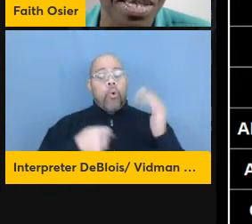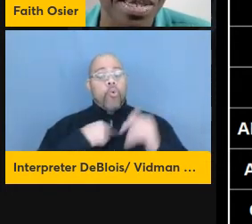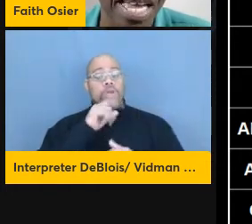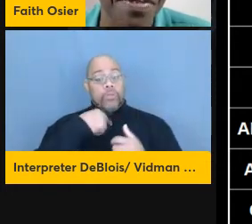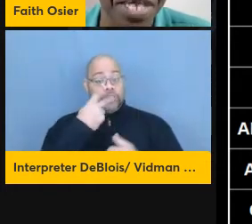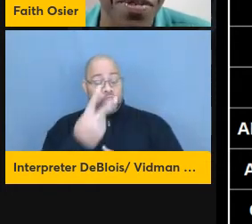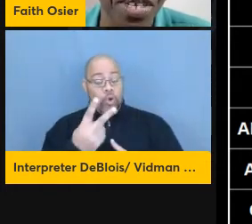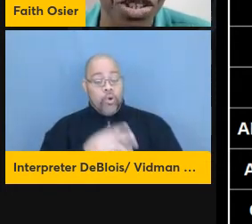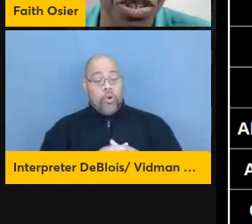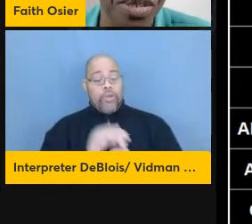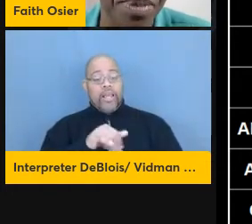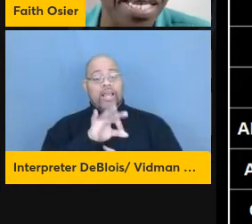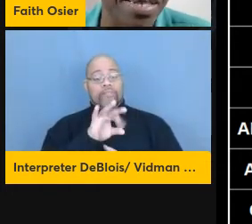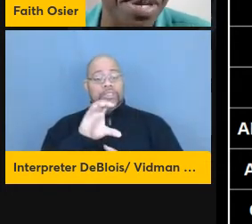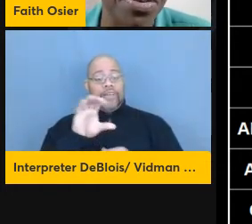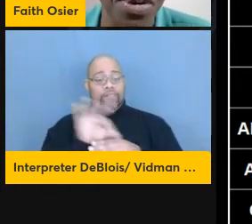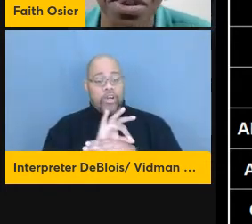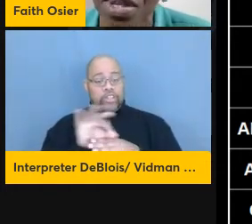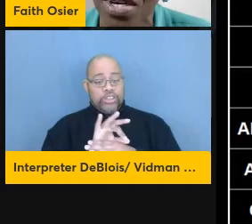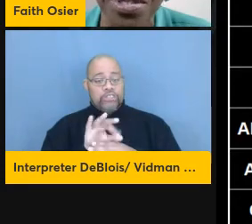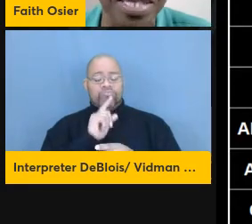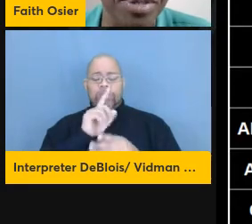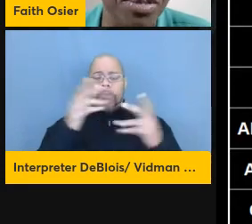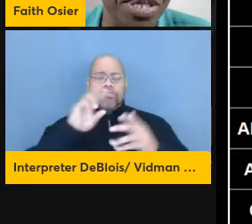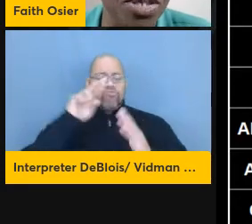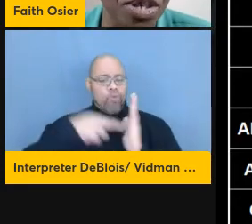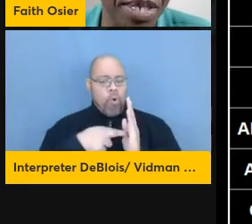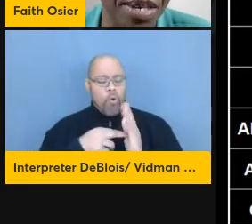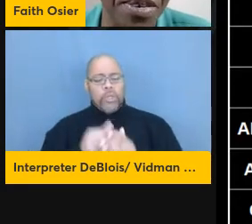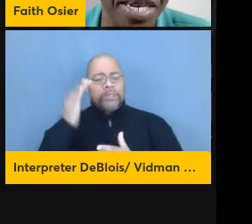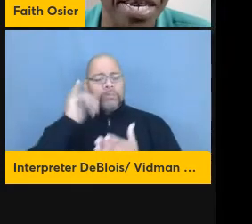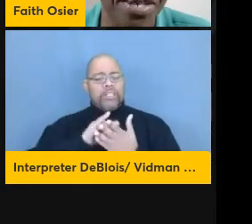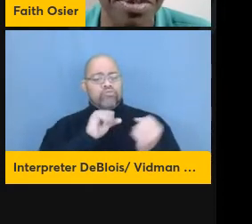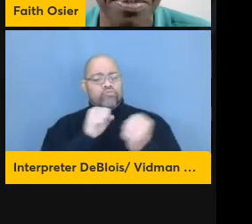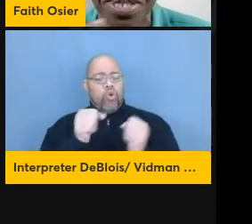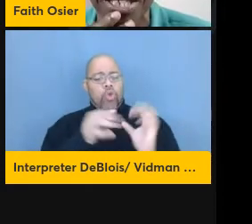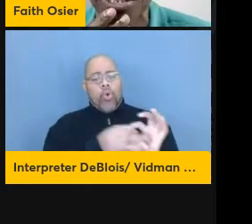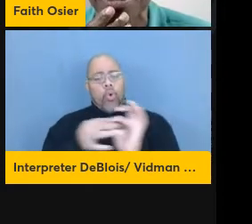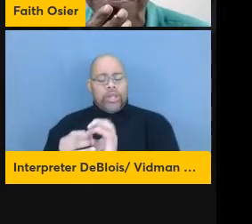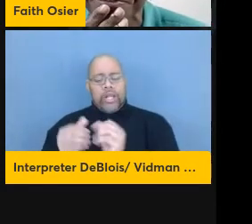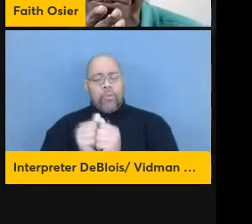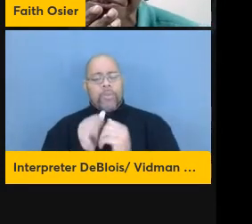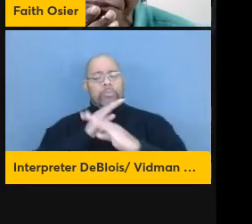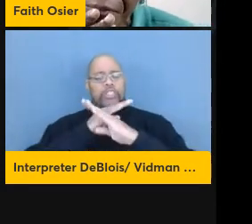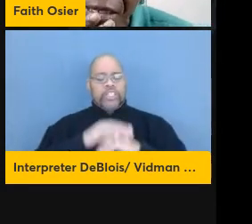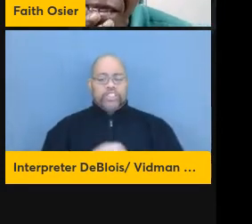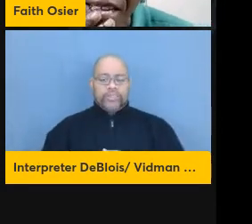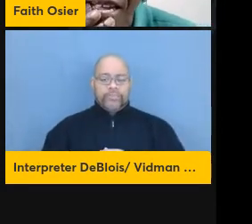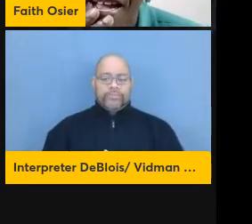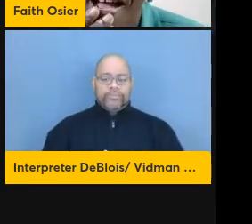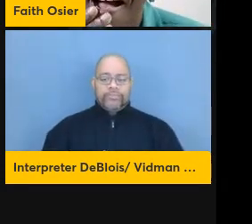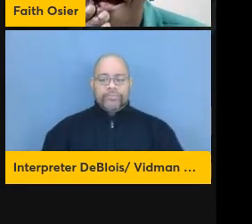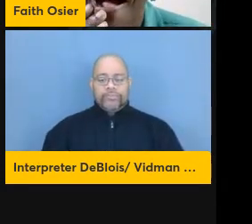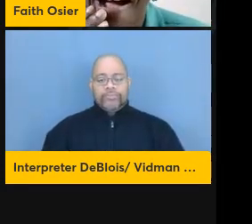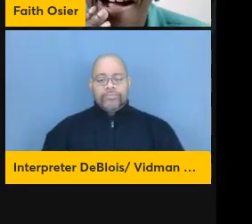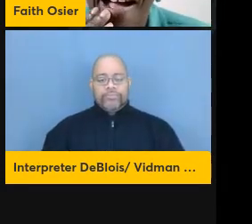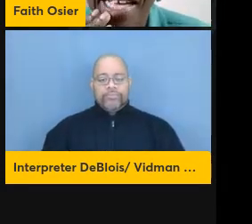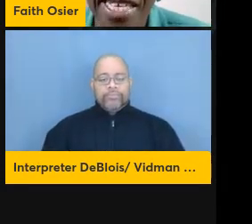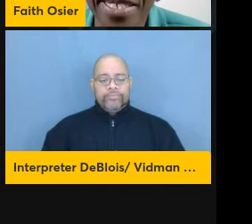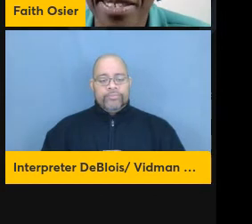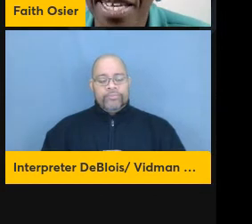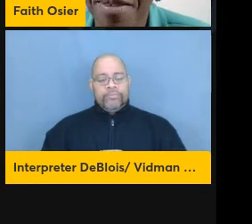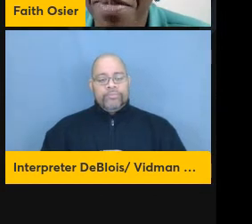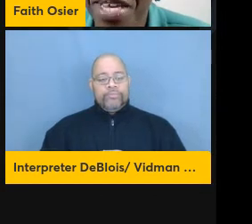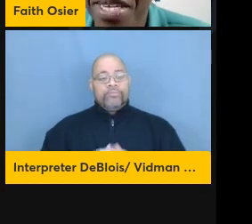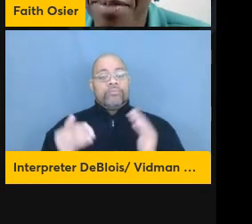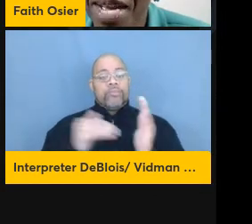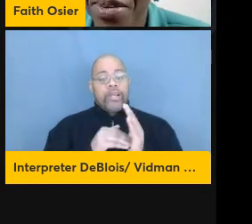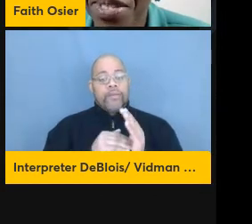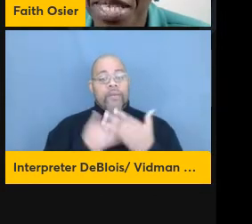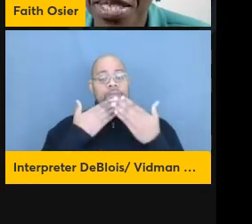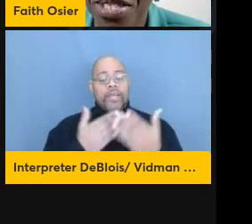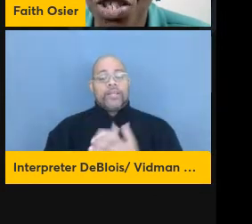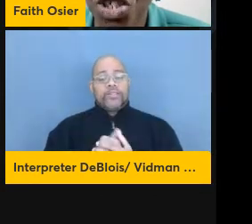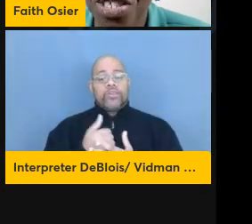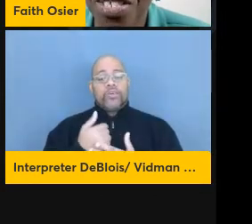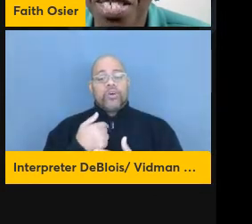was FC function plays a big role or seems to be strongly correlated with protection. Again, thanking our statistician he